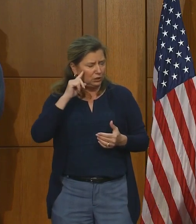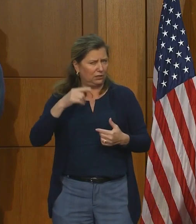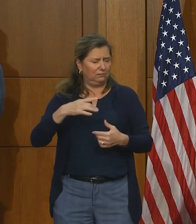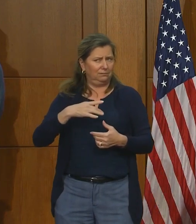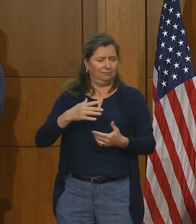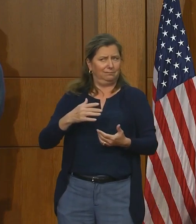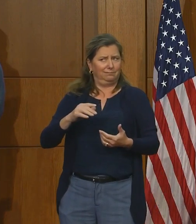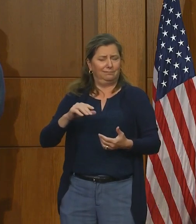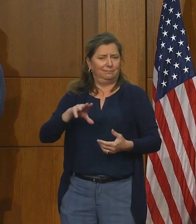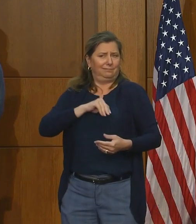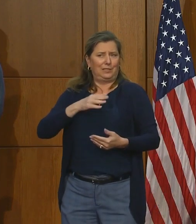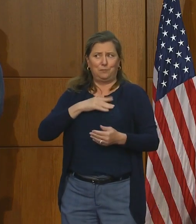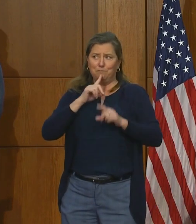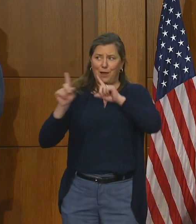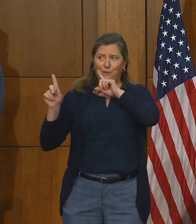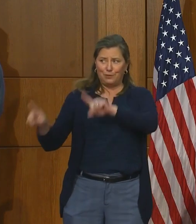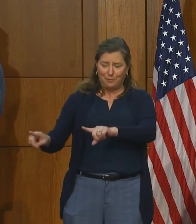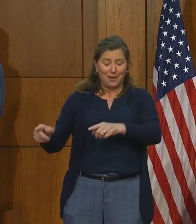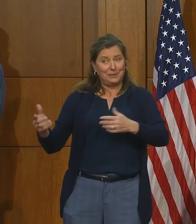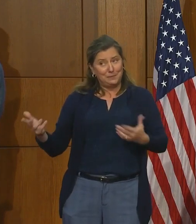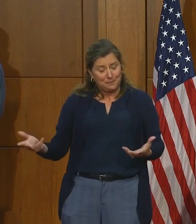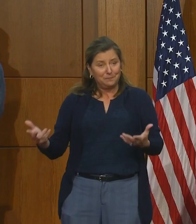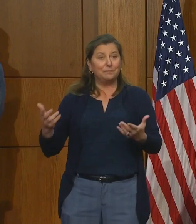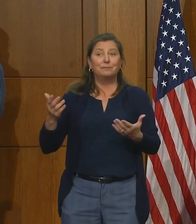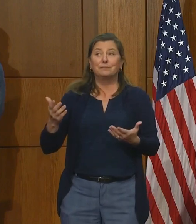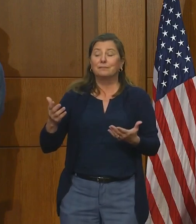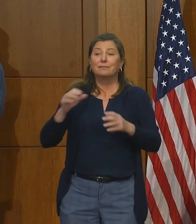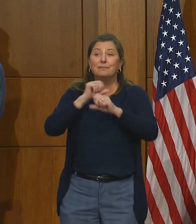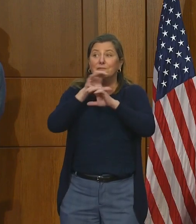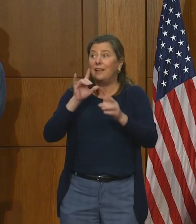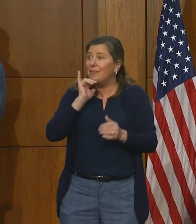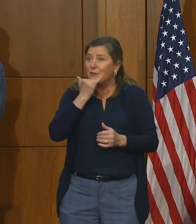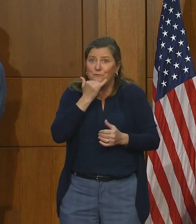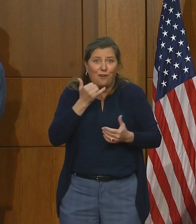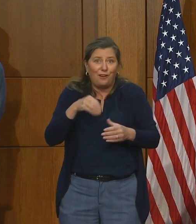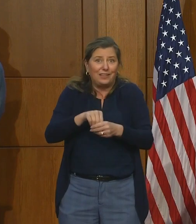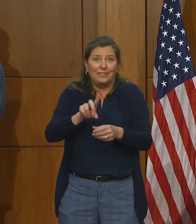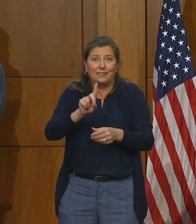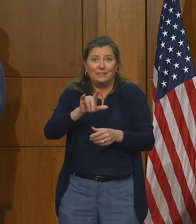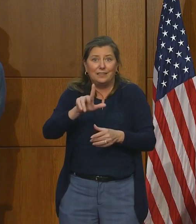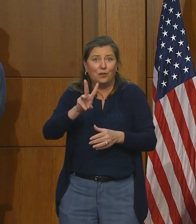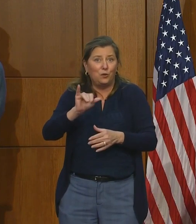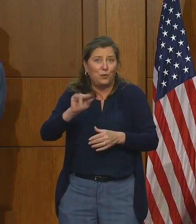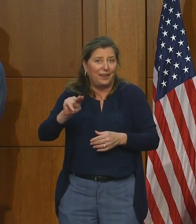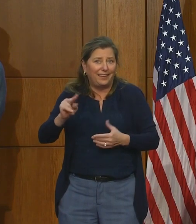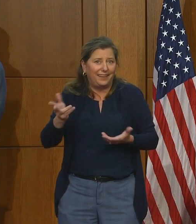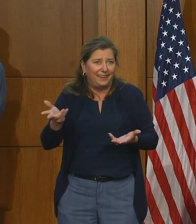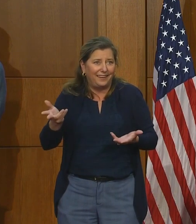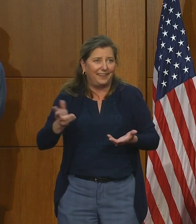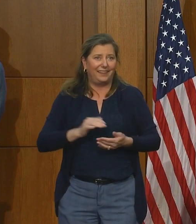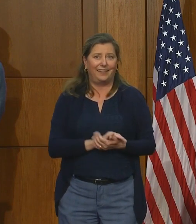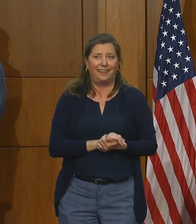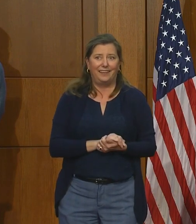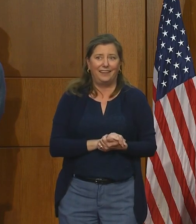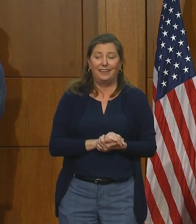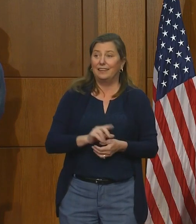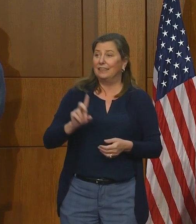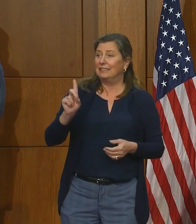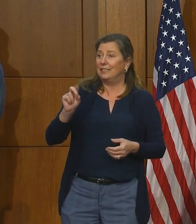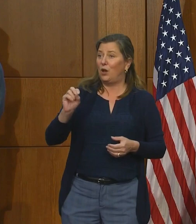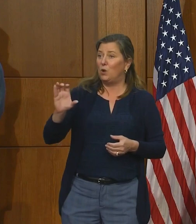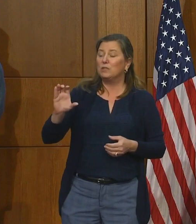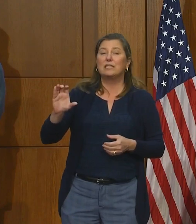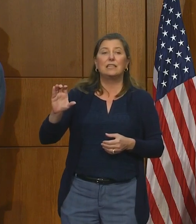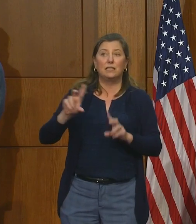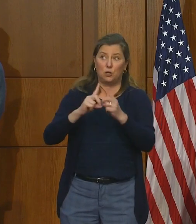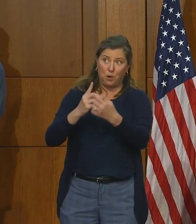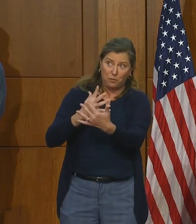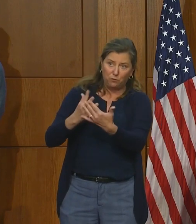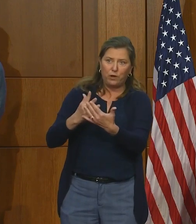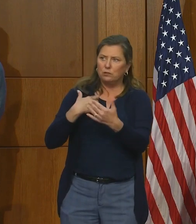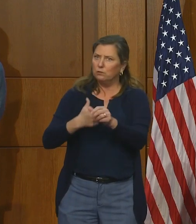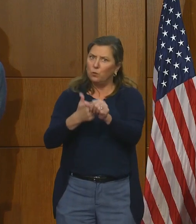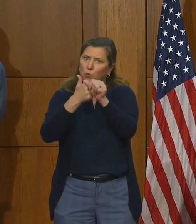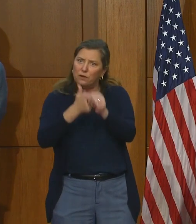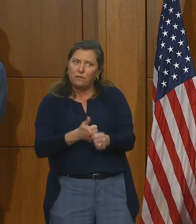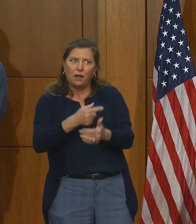YOU PREPARED TO KEEP IN WALK